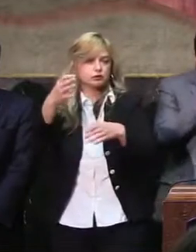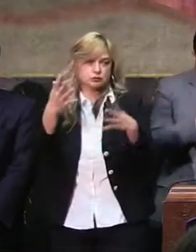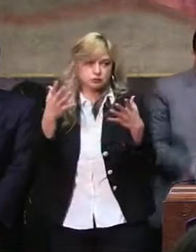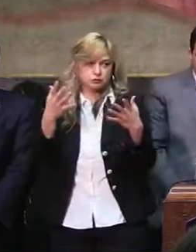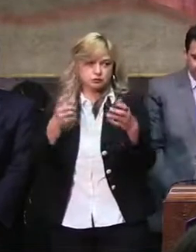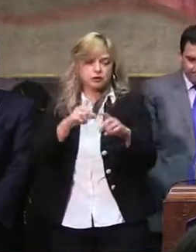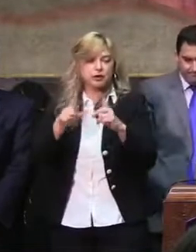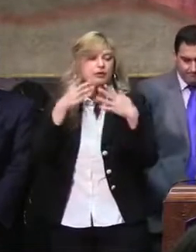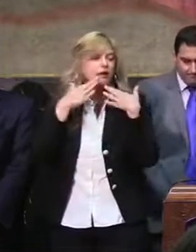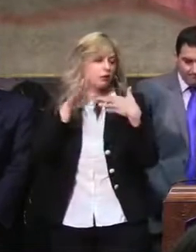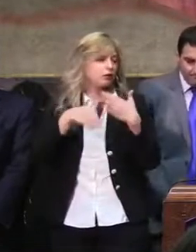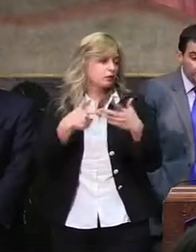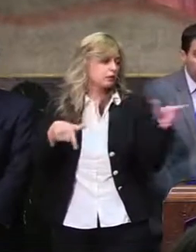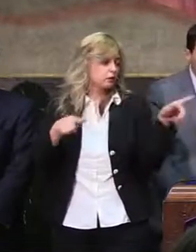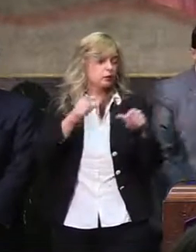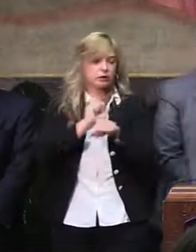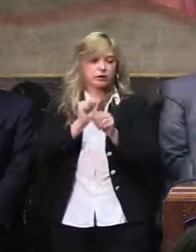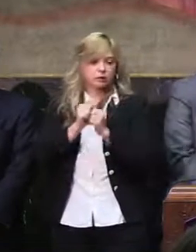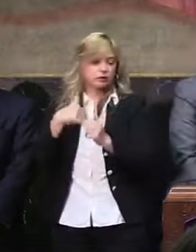work with us